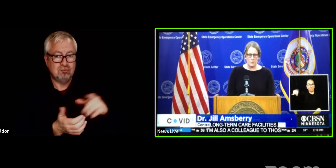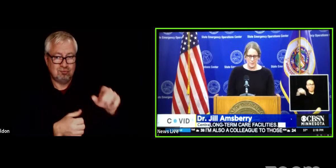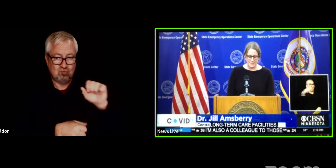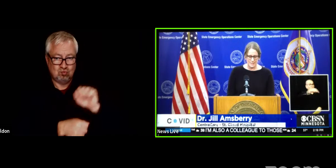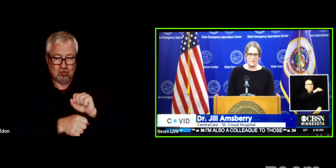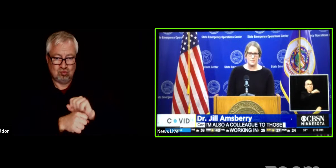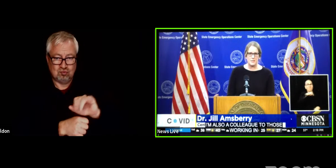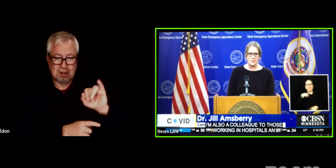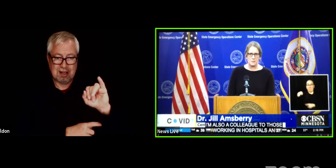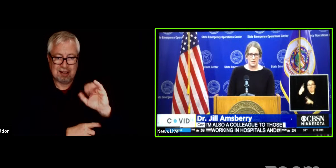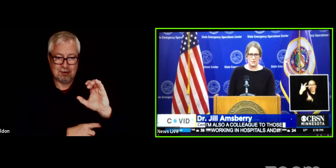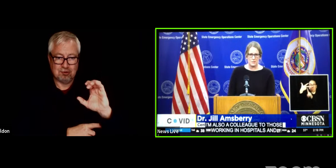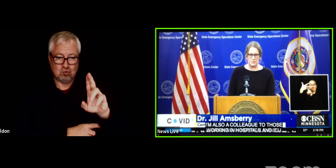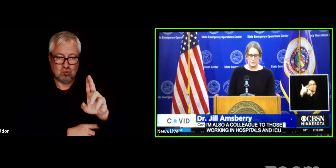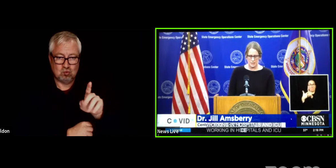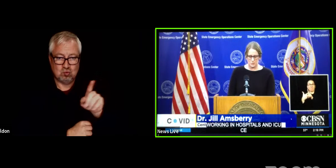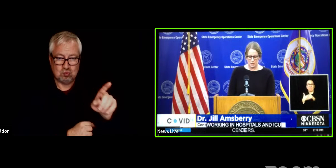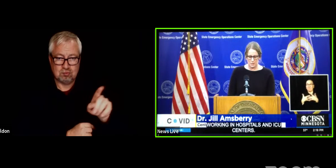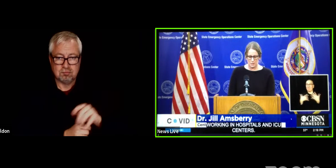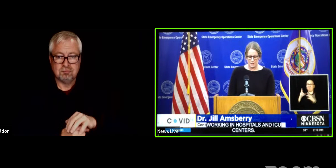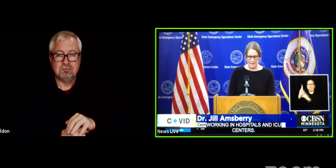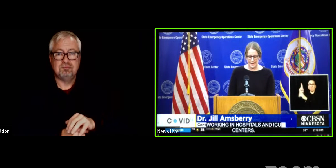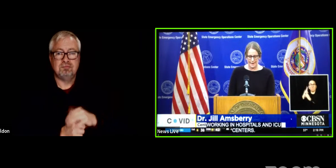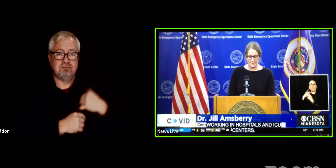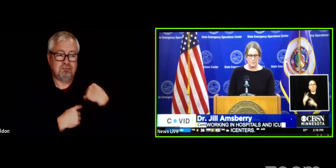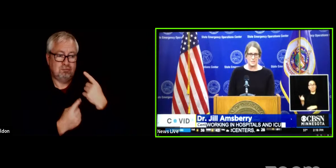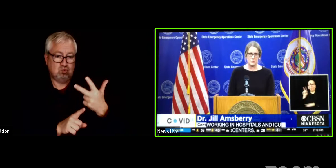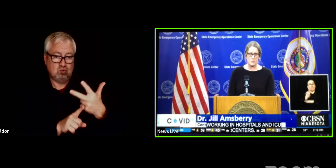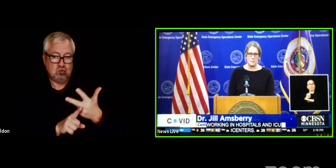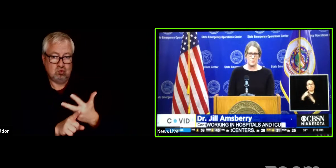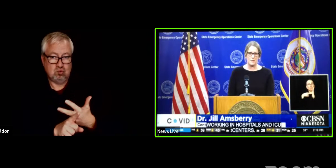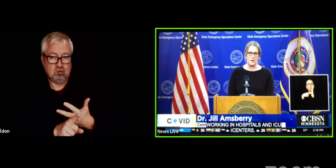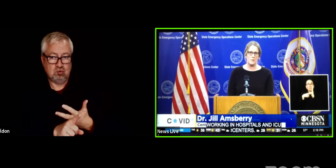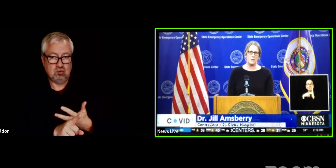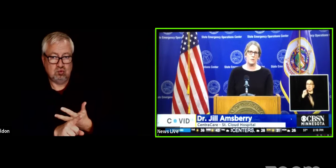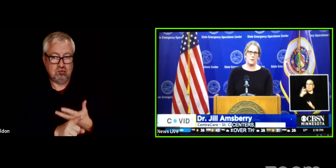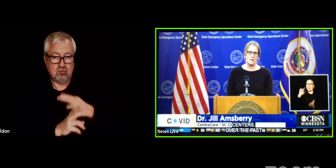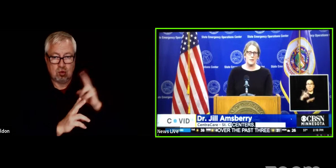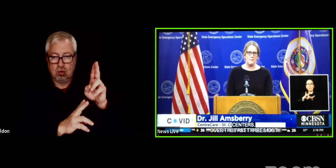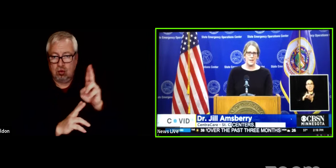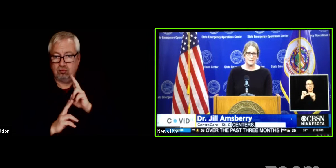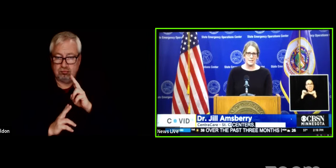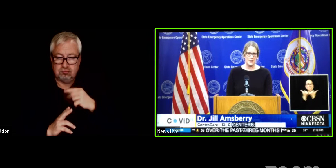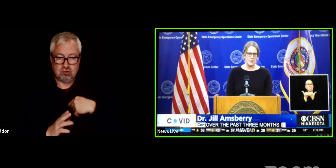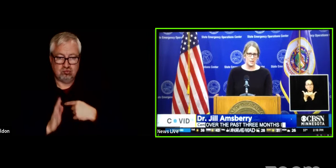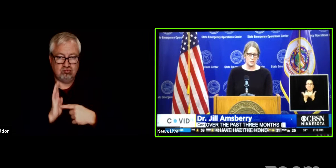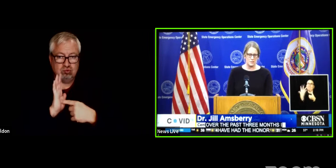REPRESENTING THE MINNESOTA MEDICAL ASSOCIATION ON THE MINNESOTA DEPARTMENT OF HEALTH COVID VACCINE ALLOCATION